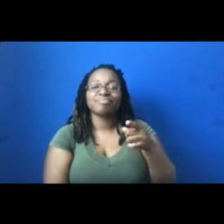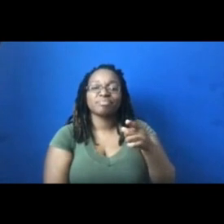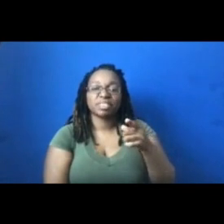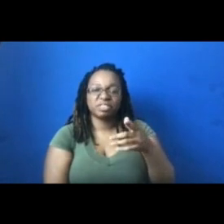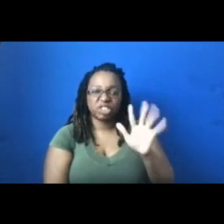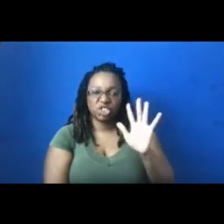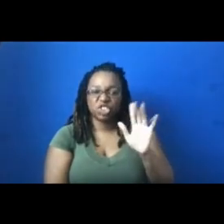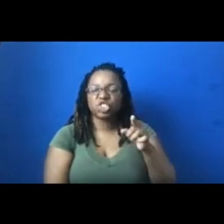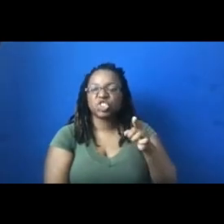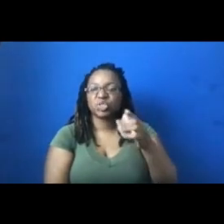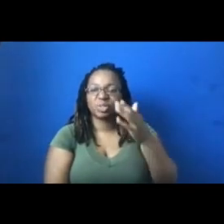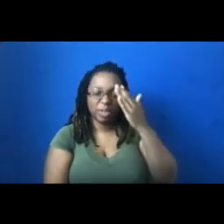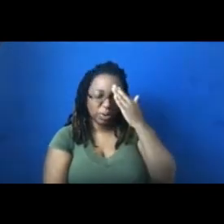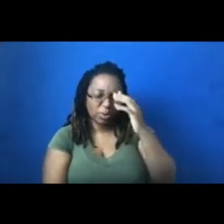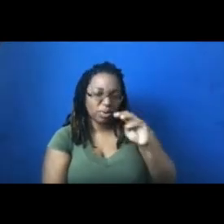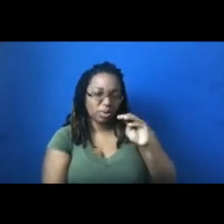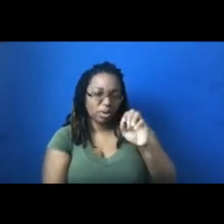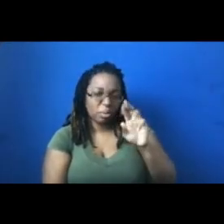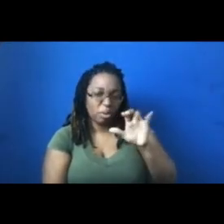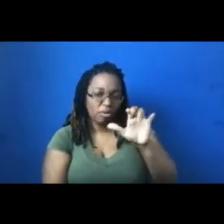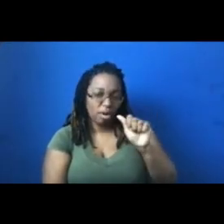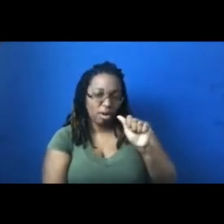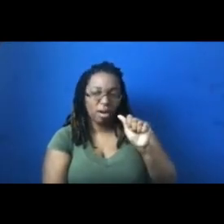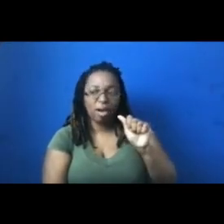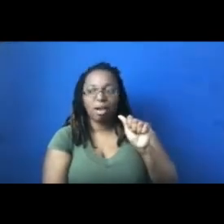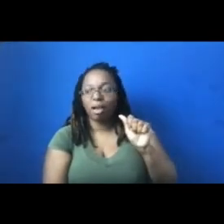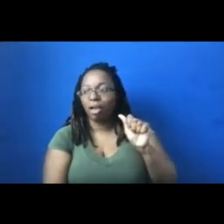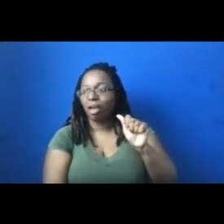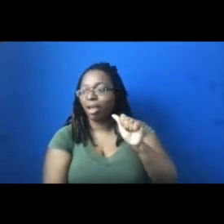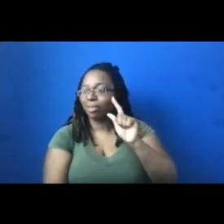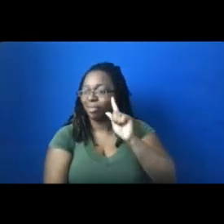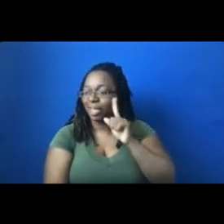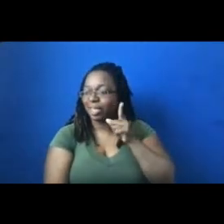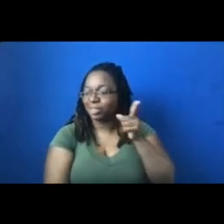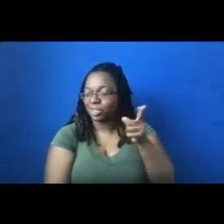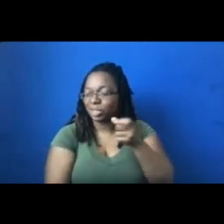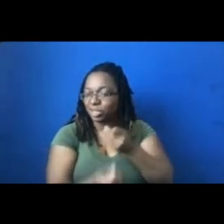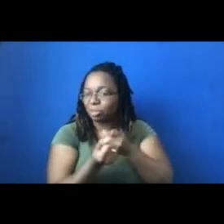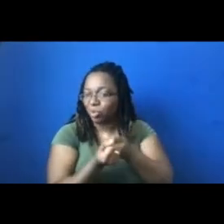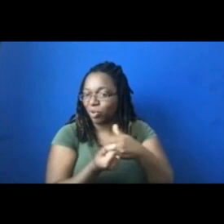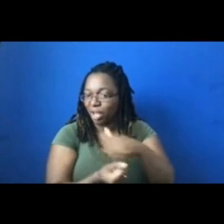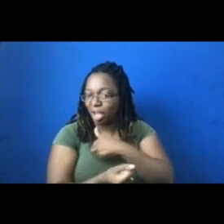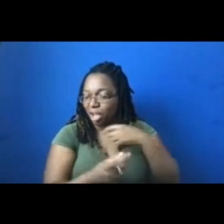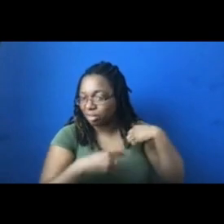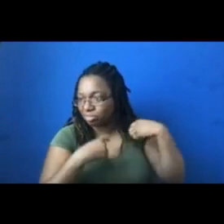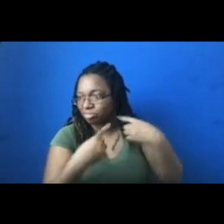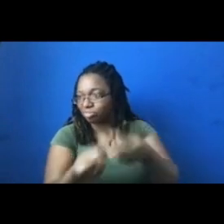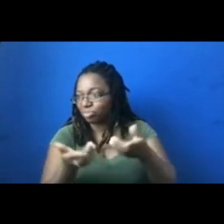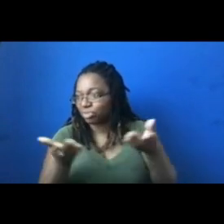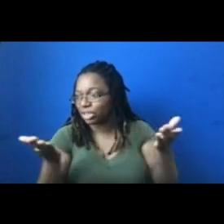Amara who is capably supporting us on the back end here can put